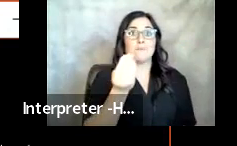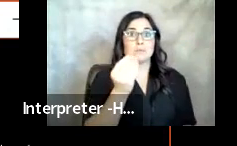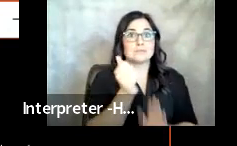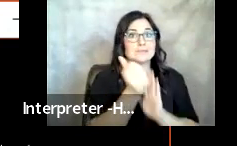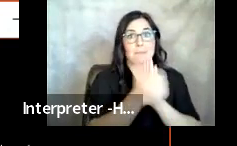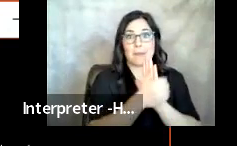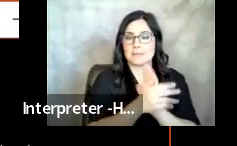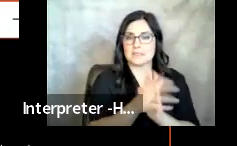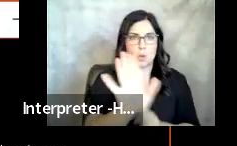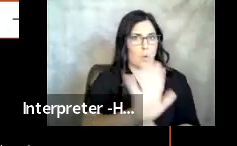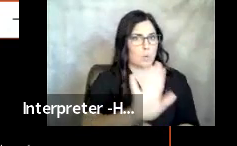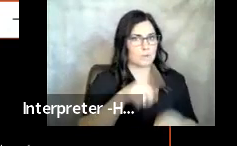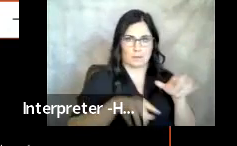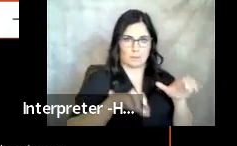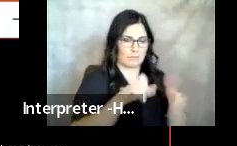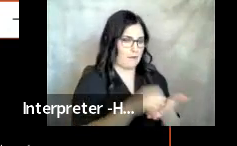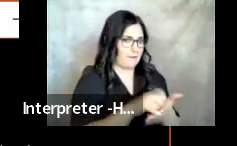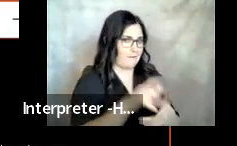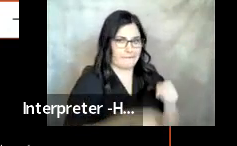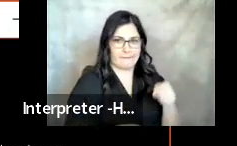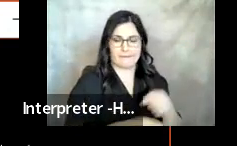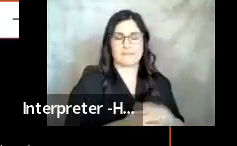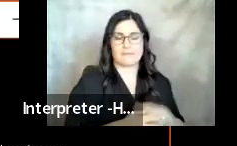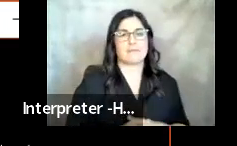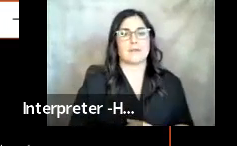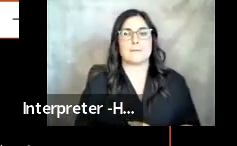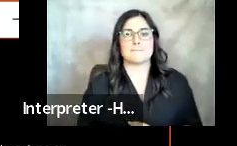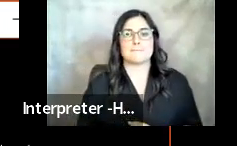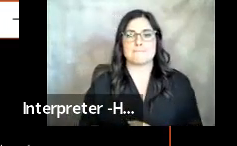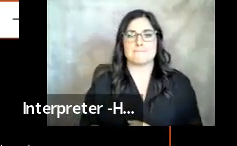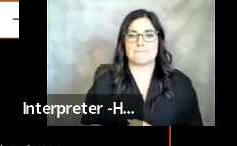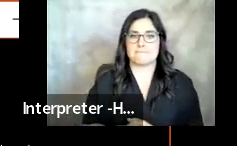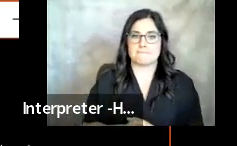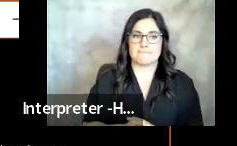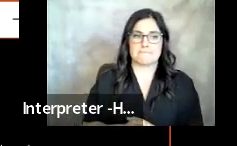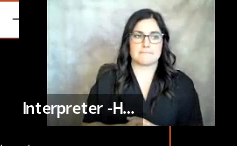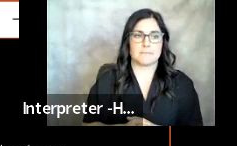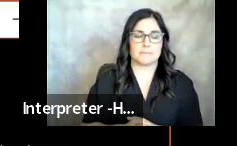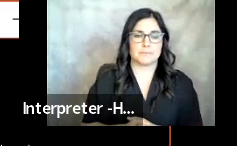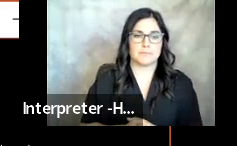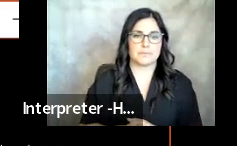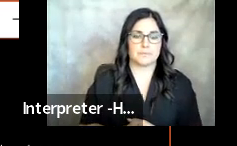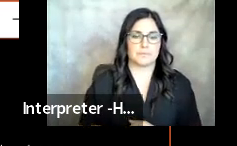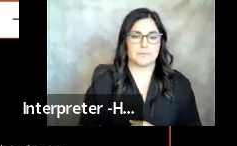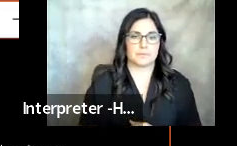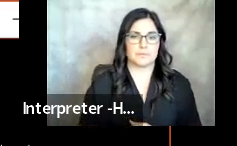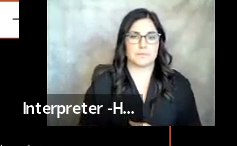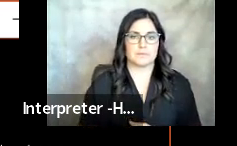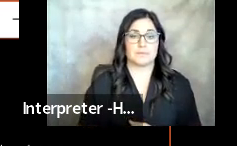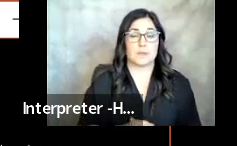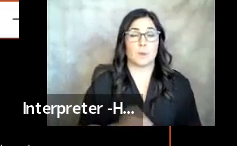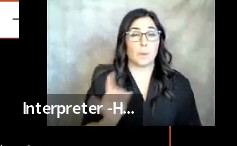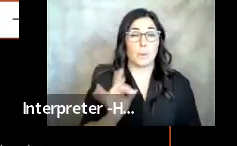You can't do that. OK. This is incredibly important.